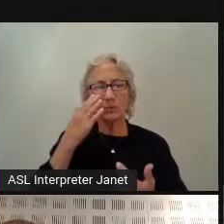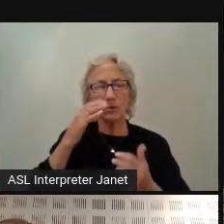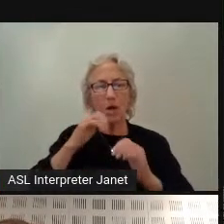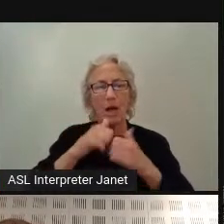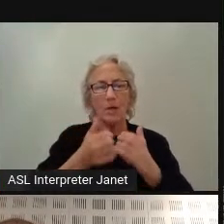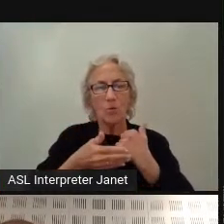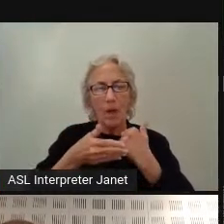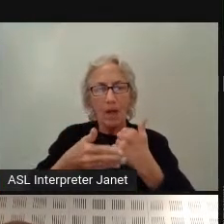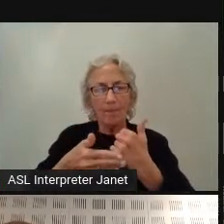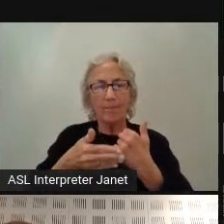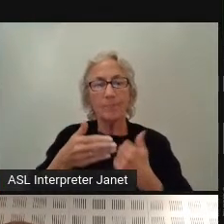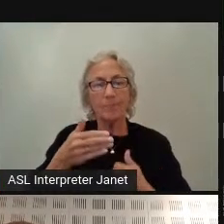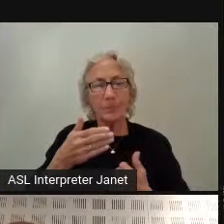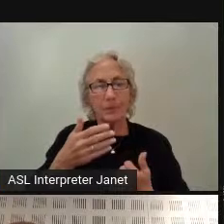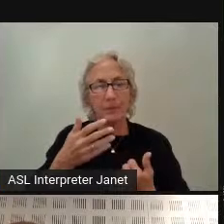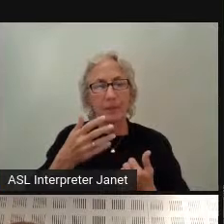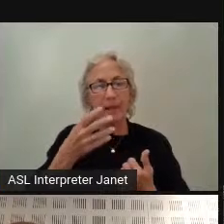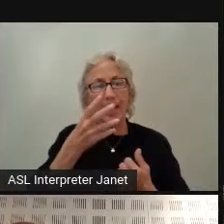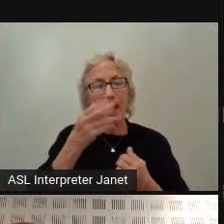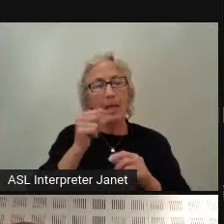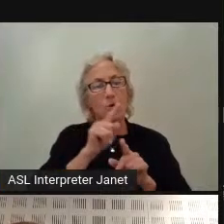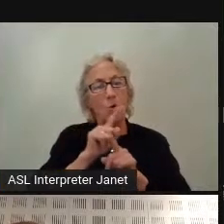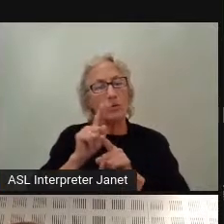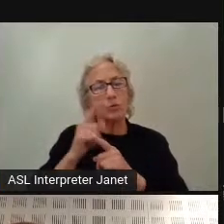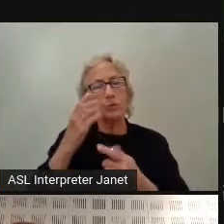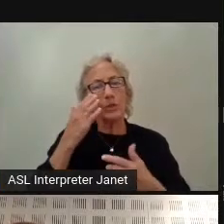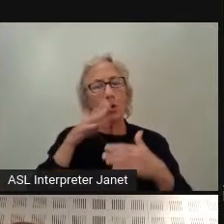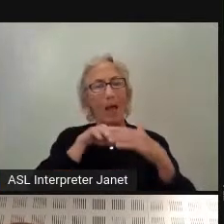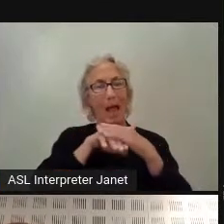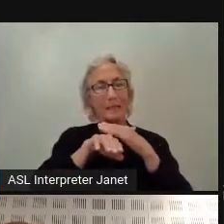they come to sparkle we help them in-house and we know how they are compensated and we